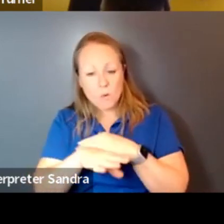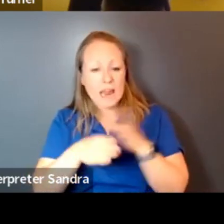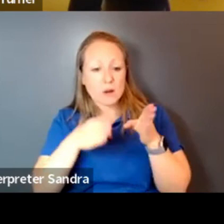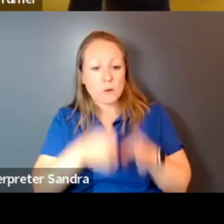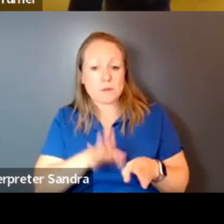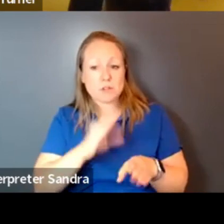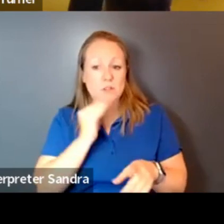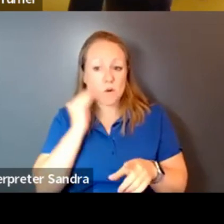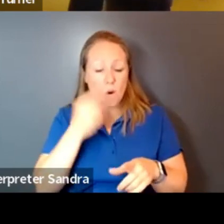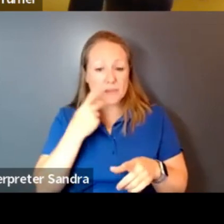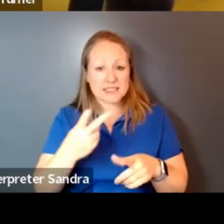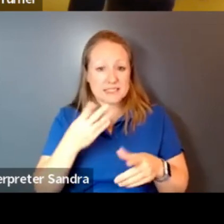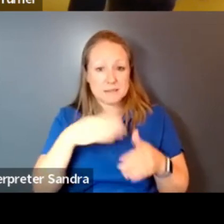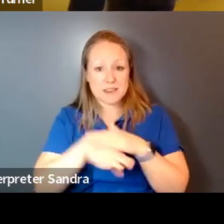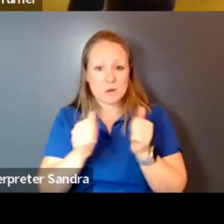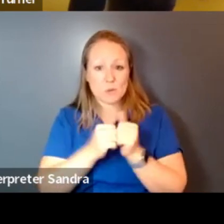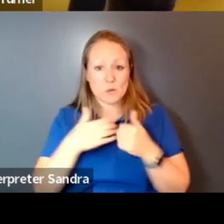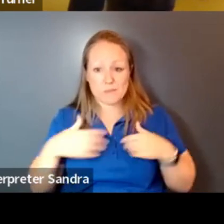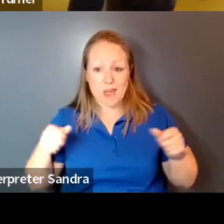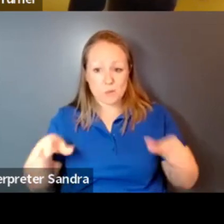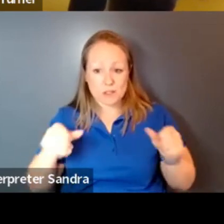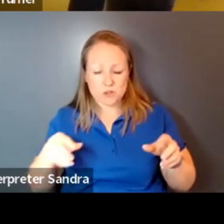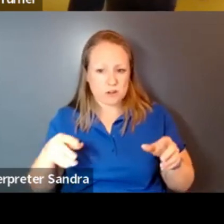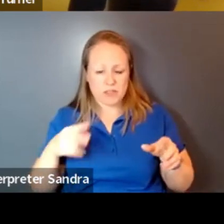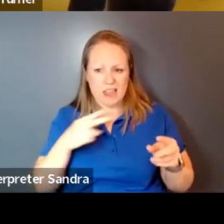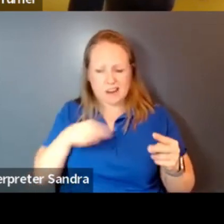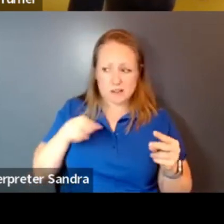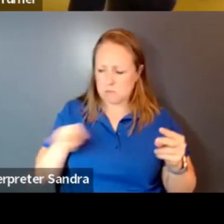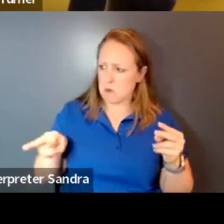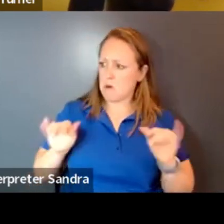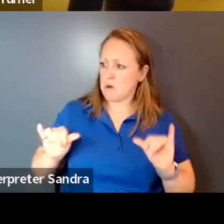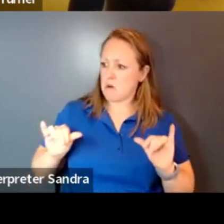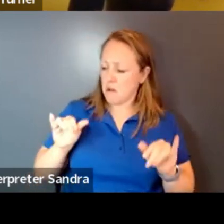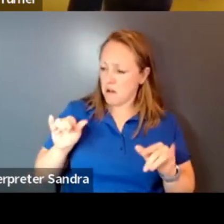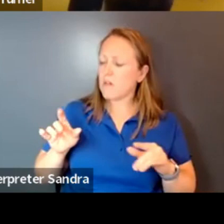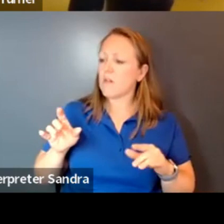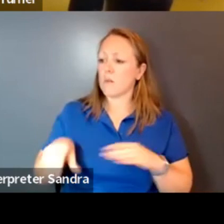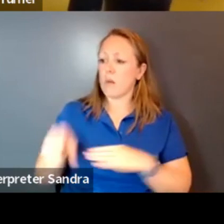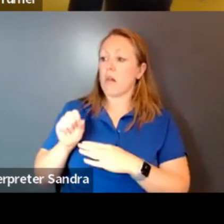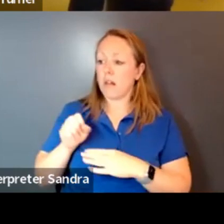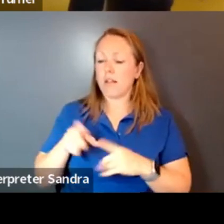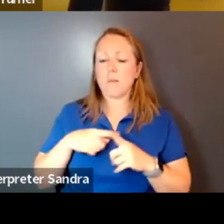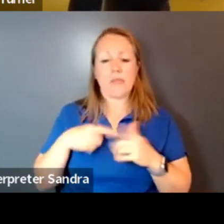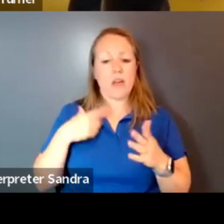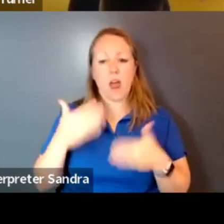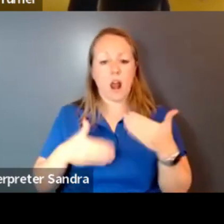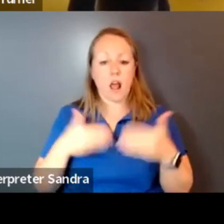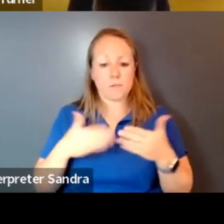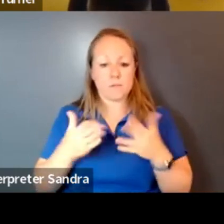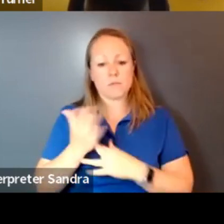in with my wheelchair, right, they would kind of do a double take. But it definitely throughout the whole, a whole eight years, I kept getting,